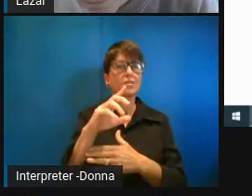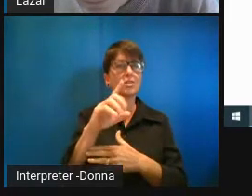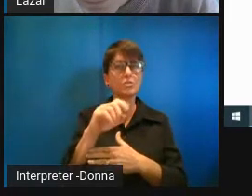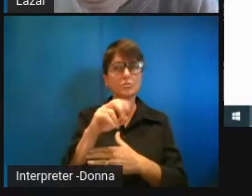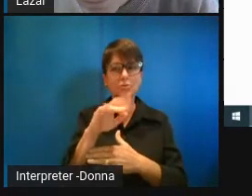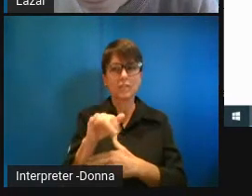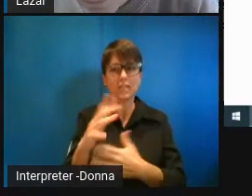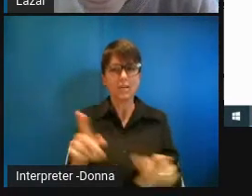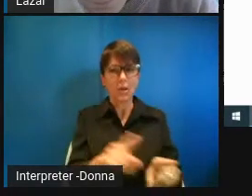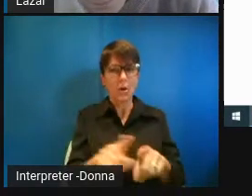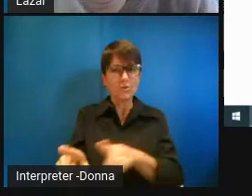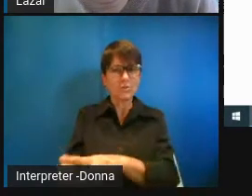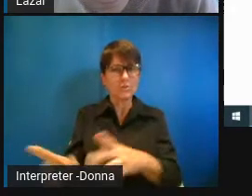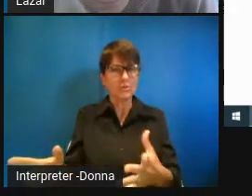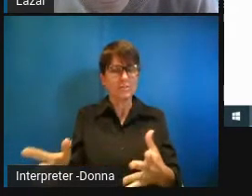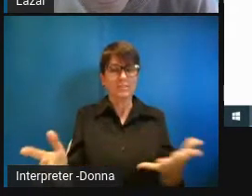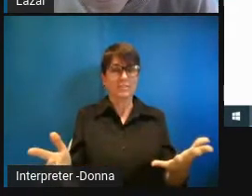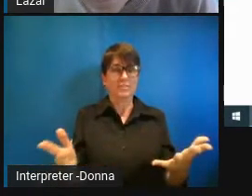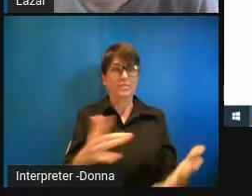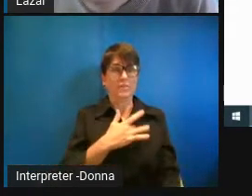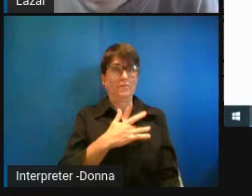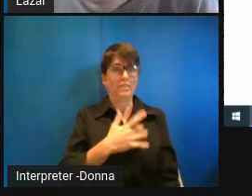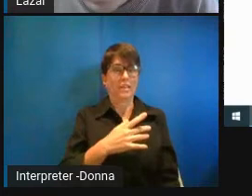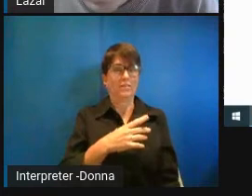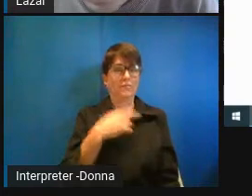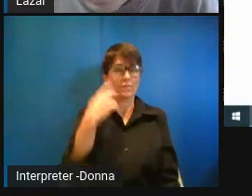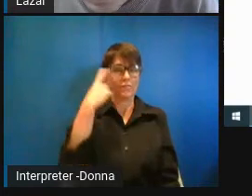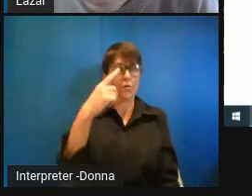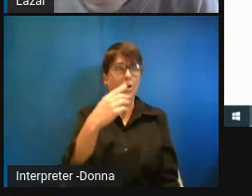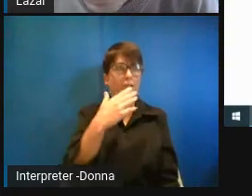of type 2 diabetes. Who are you talking to? Who is your audience?